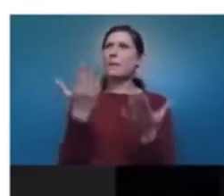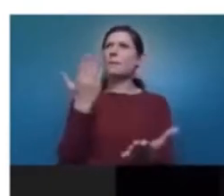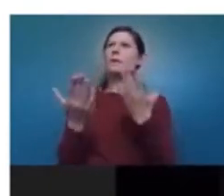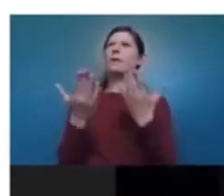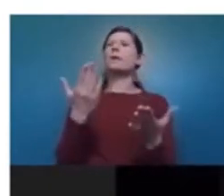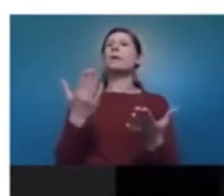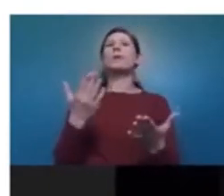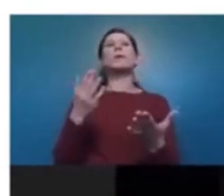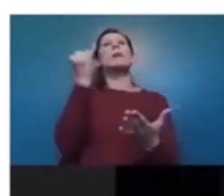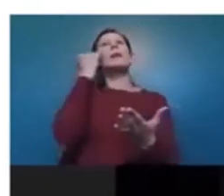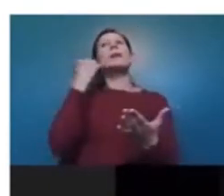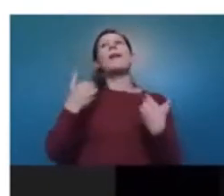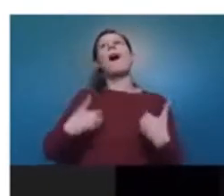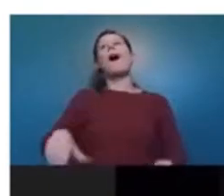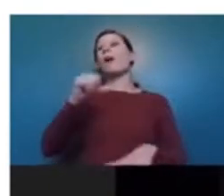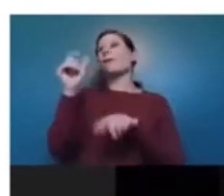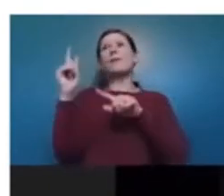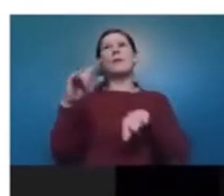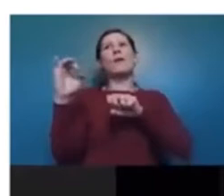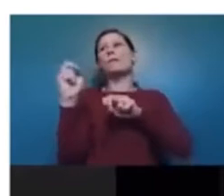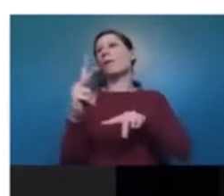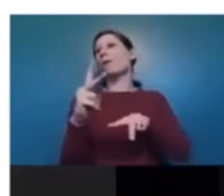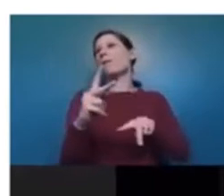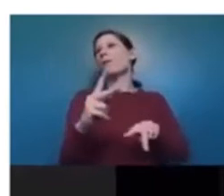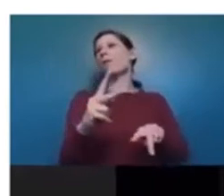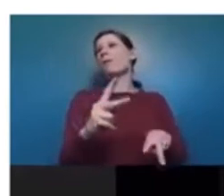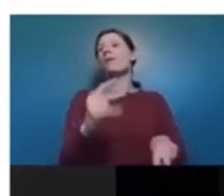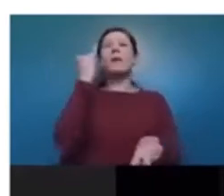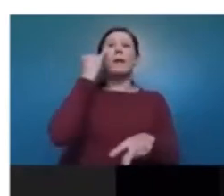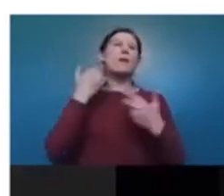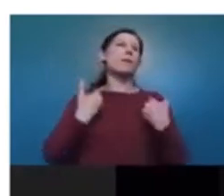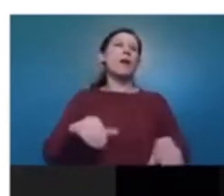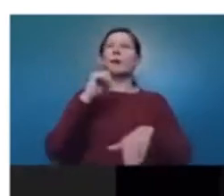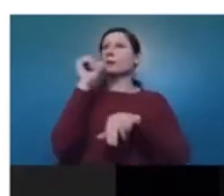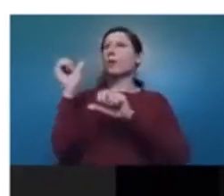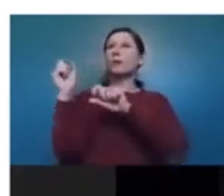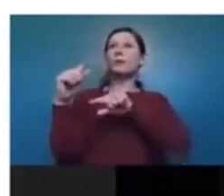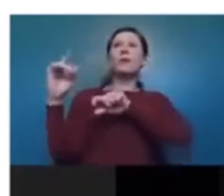if I know more return